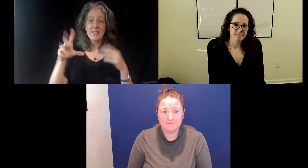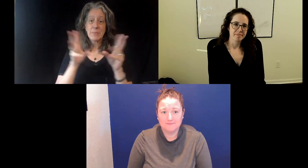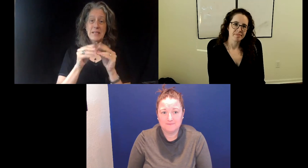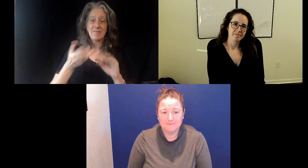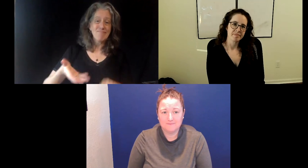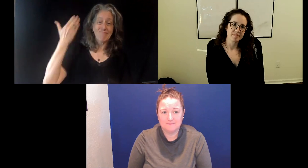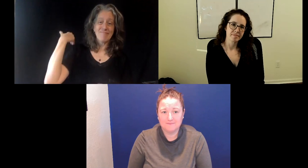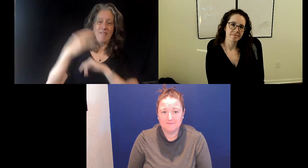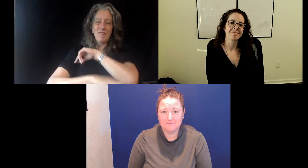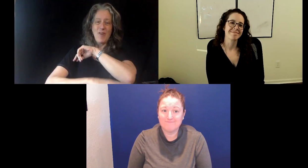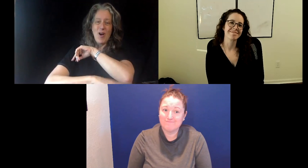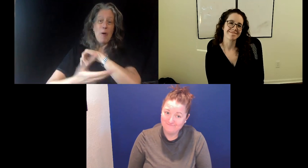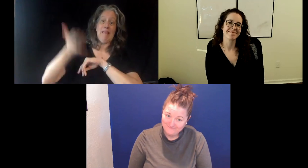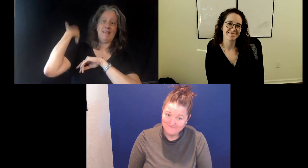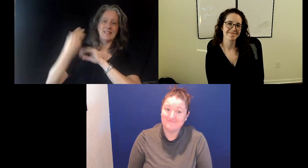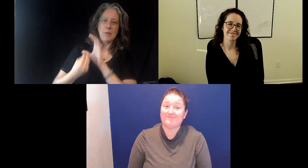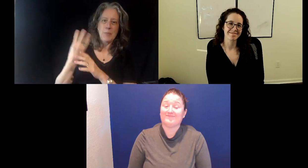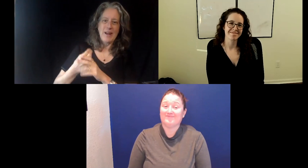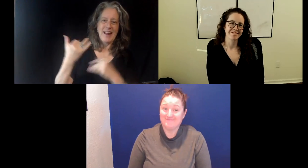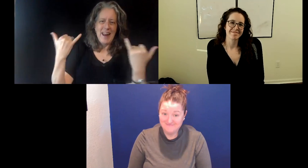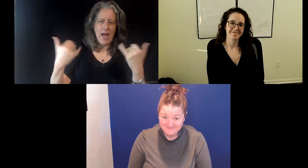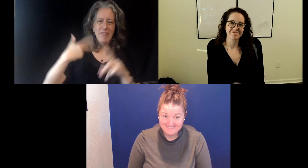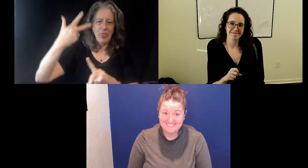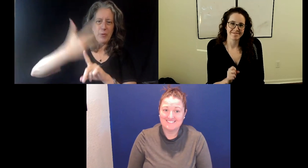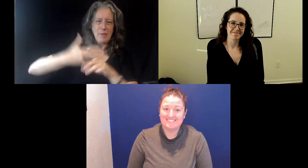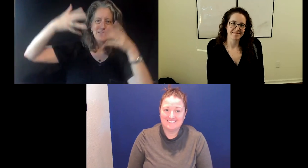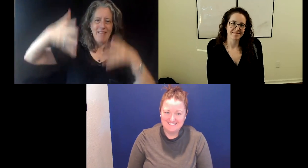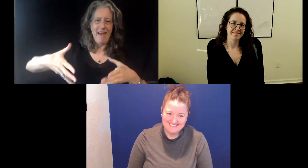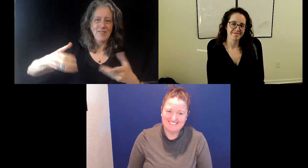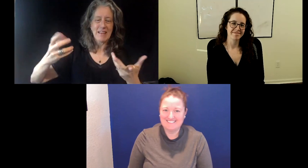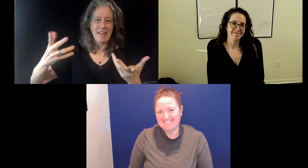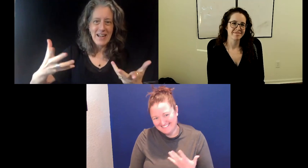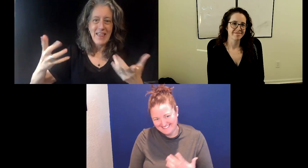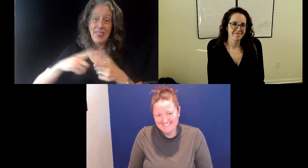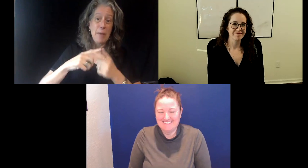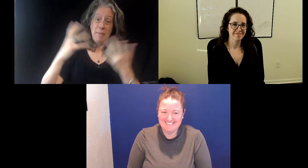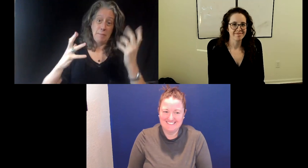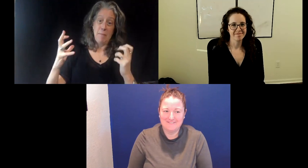i really wish that we had this meeting like in the fall instead of the spring we only have like